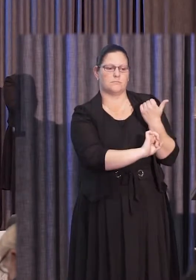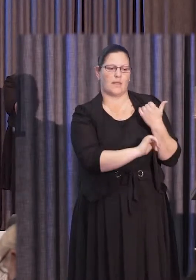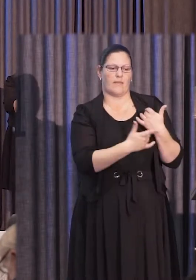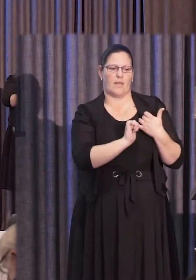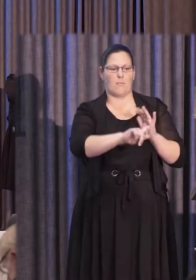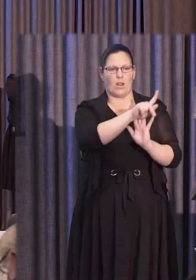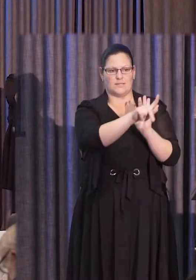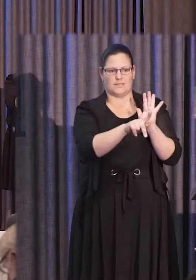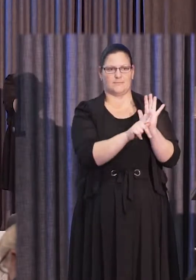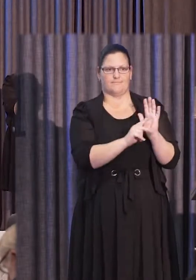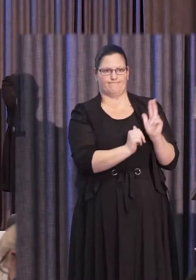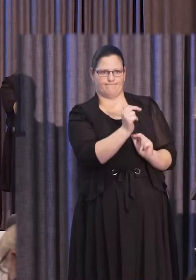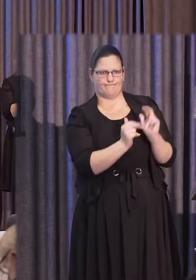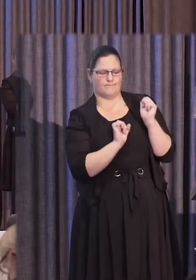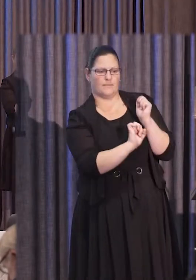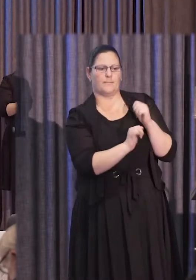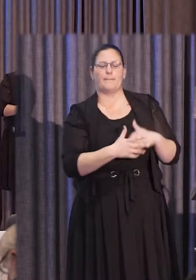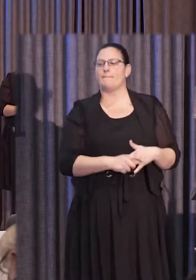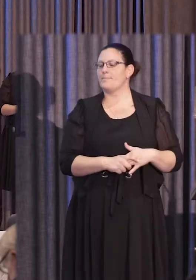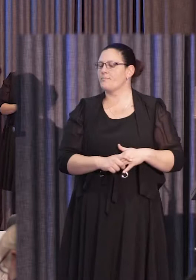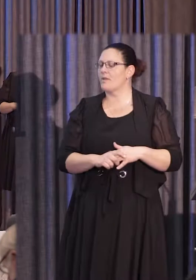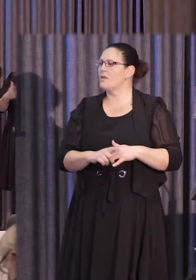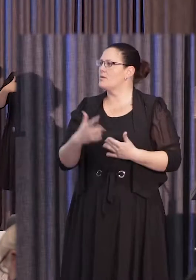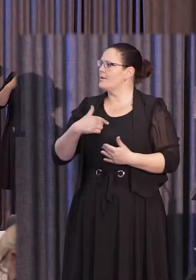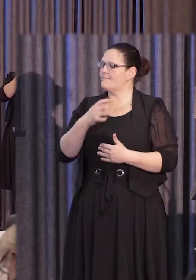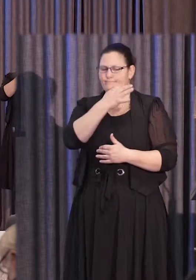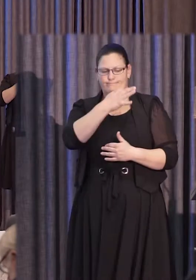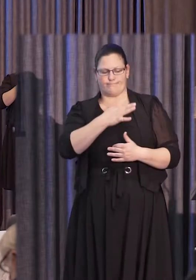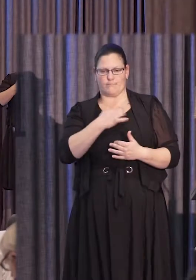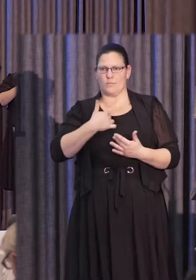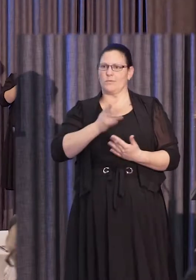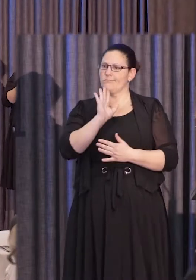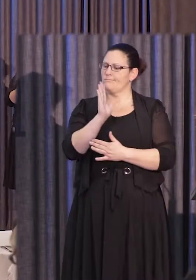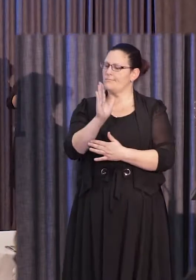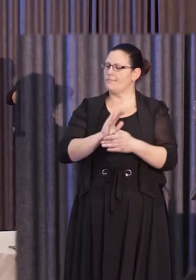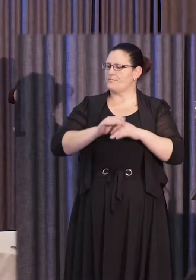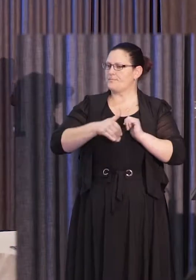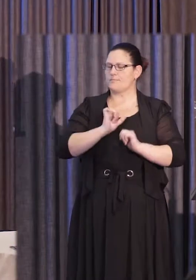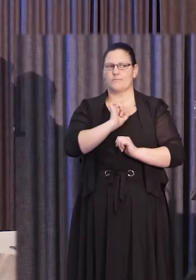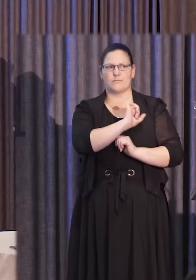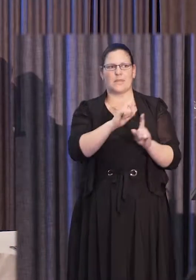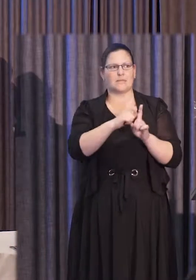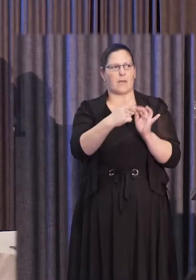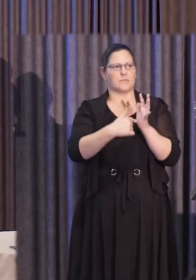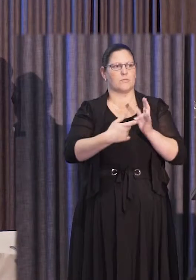So, the topic this morning that we were asked to talk about was the Department of Communities and its role